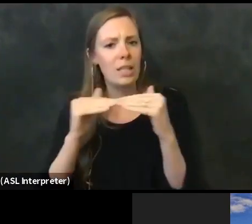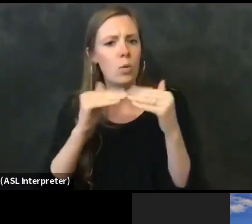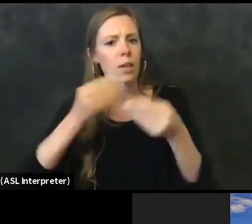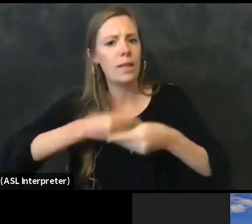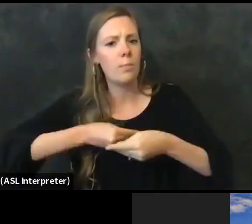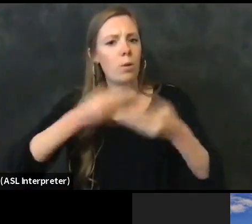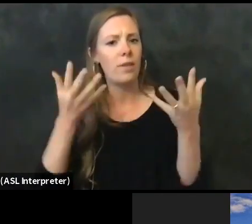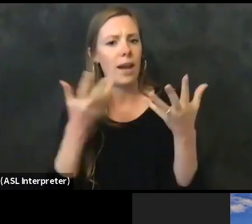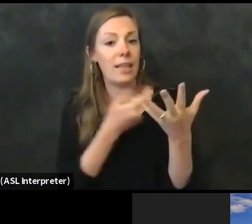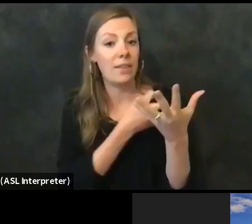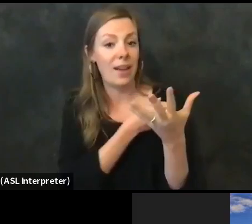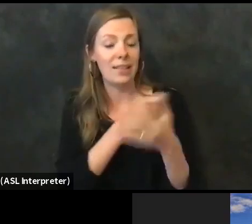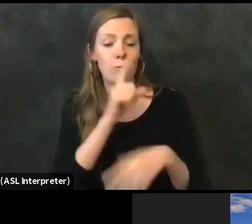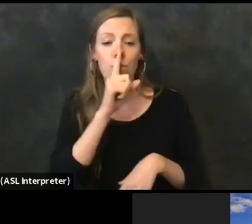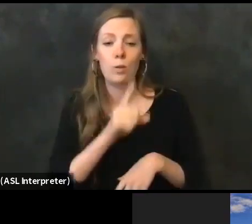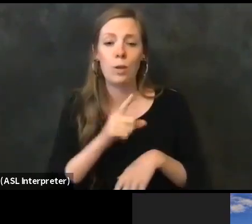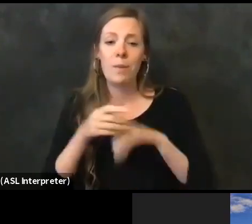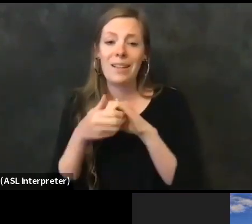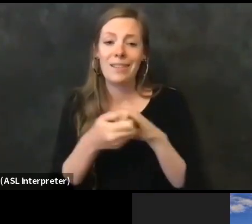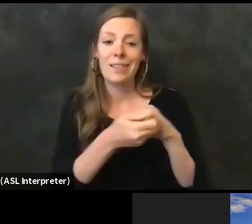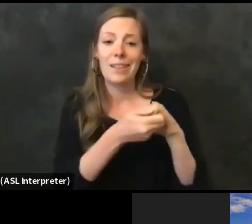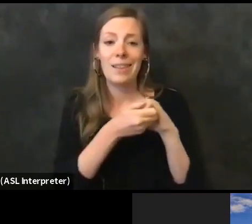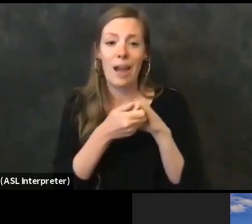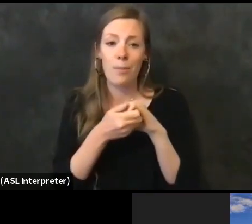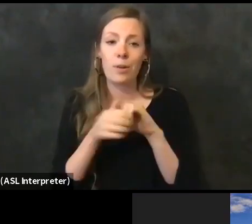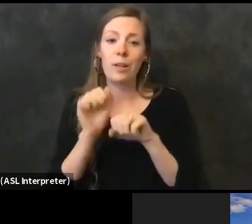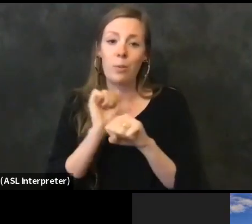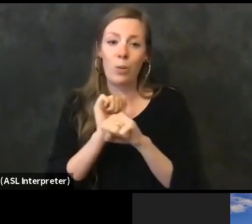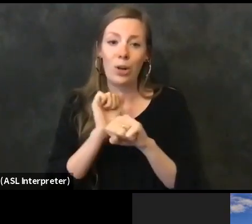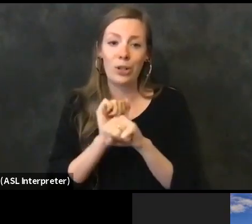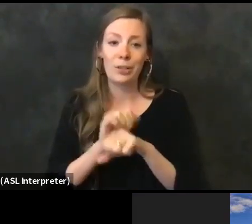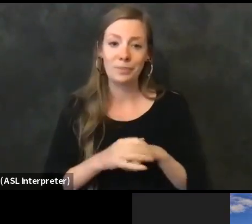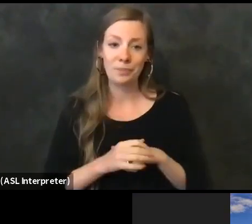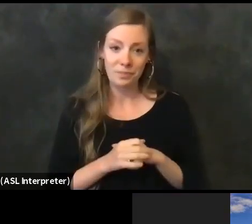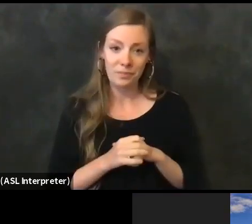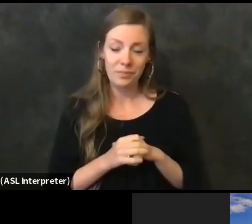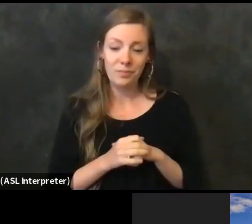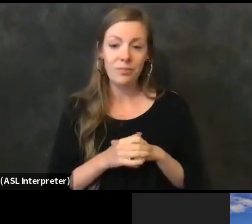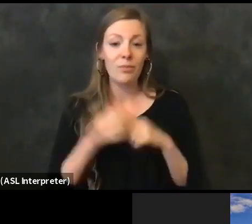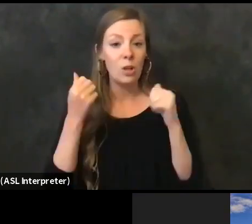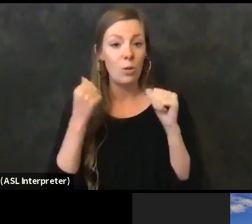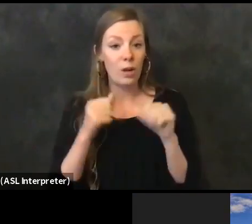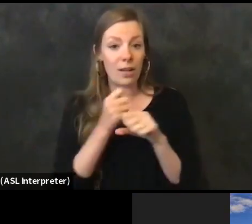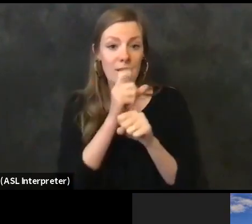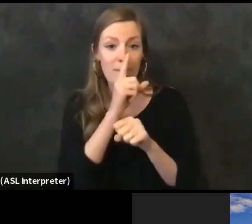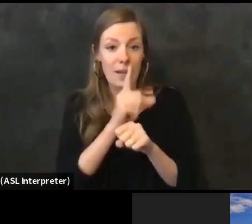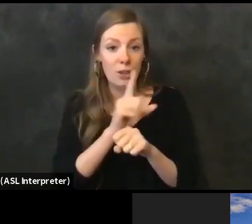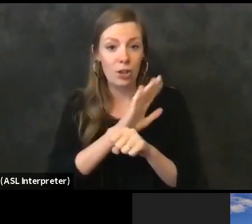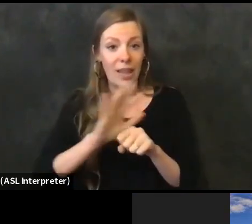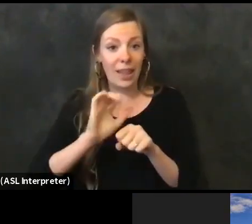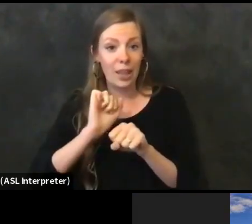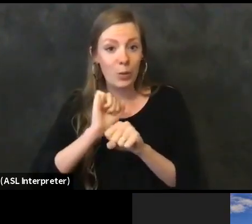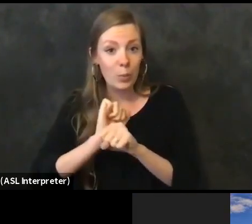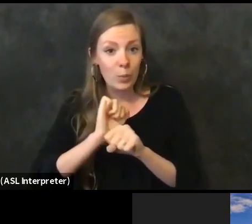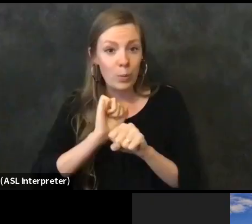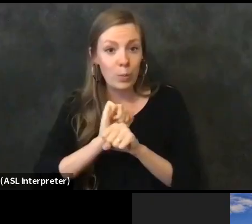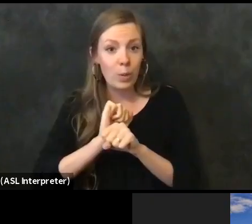It has truly been a collaborative and cooperative effort. We're working to ensure that these efforts in pushing for an equitable distribution